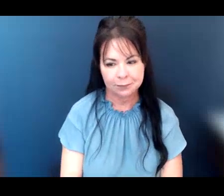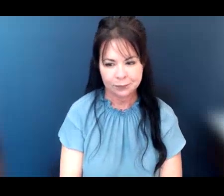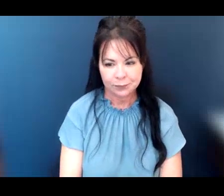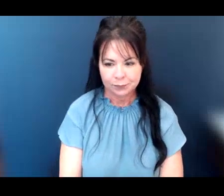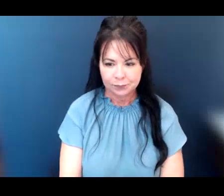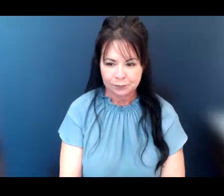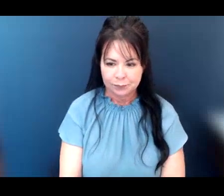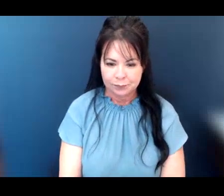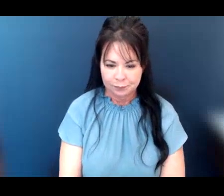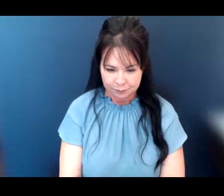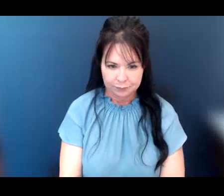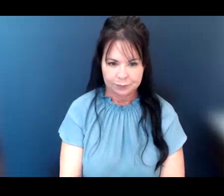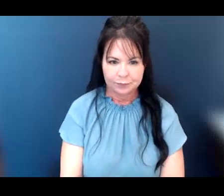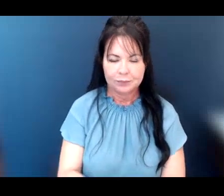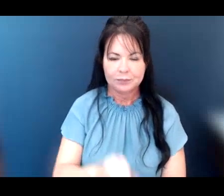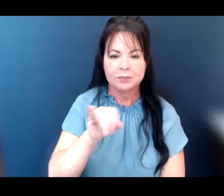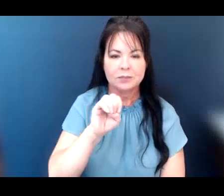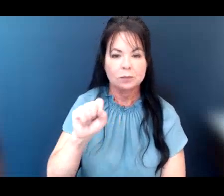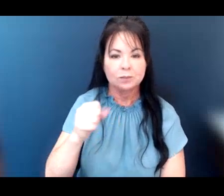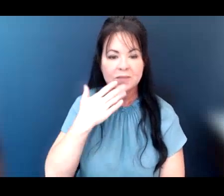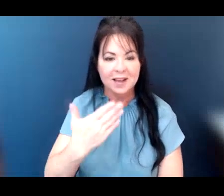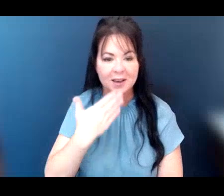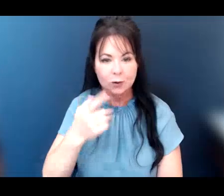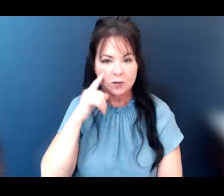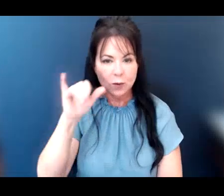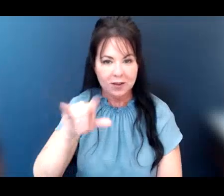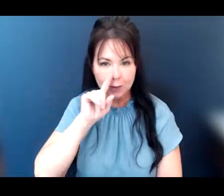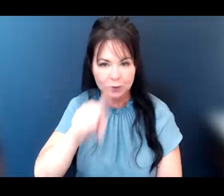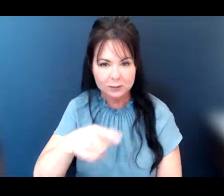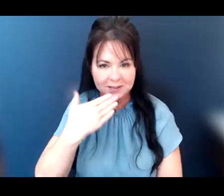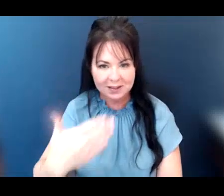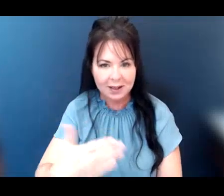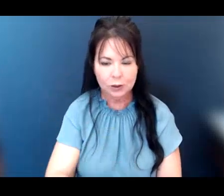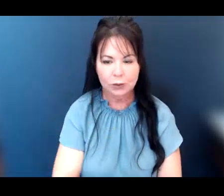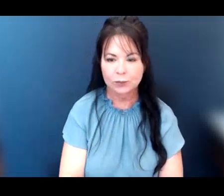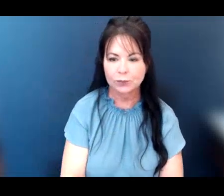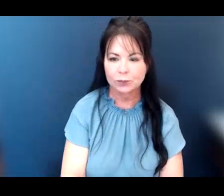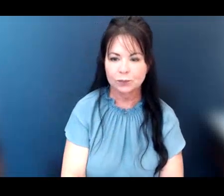Yeah, this is Jess. Thank you so much for that response, Jay. I'll just pivot to the raised hand.